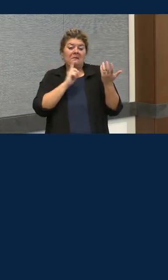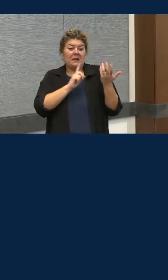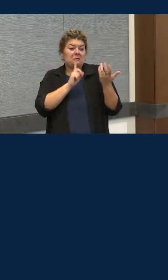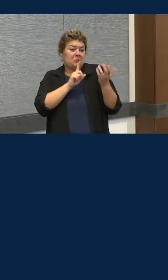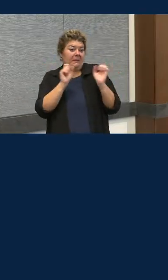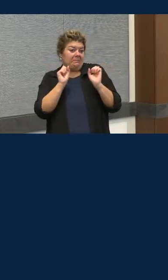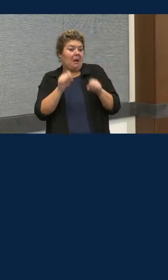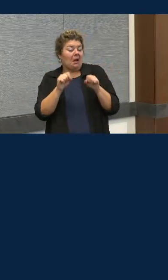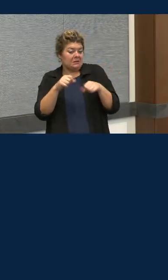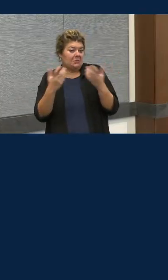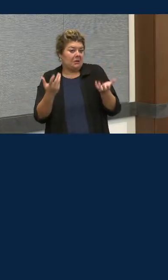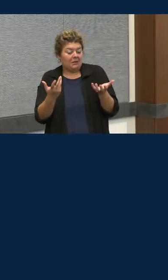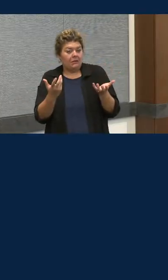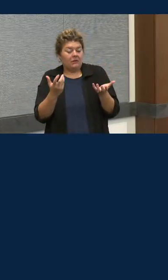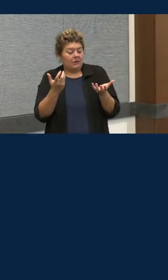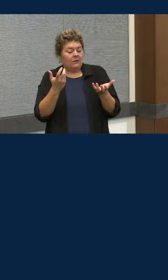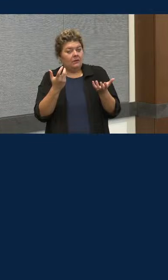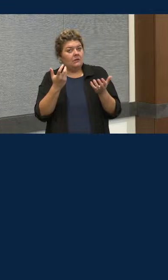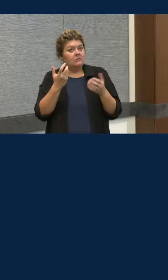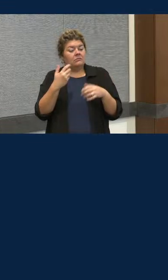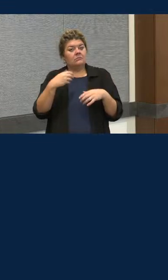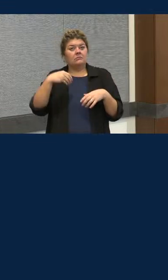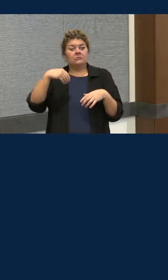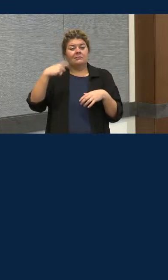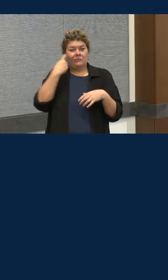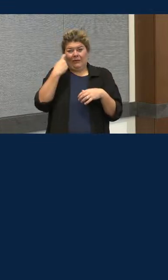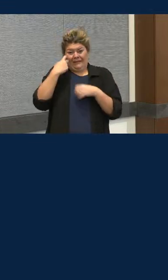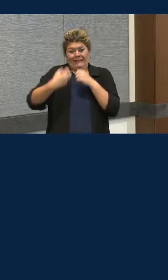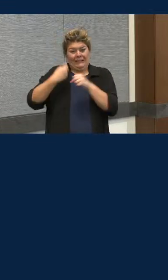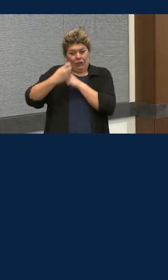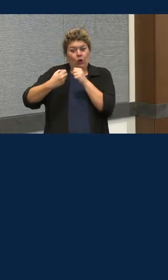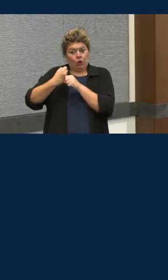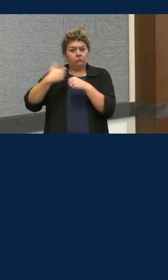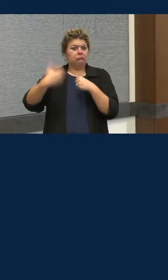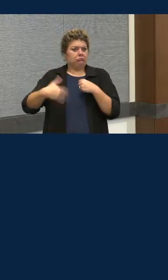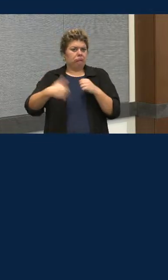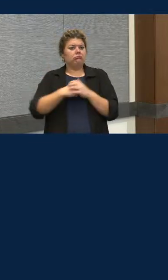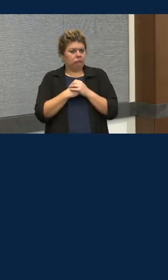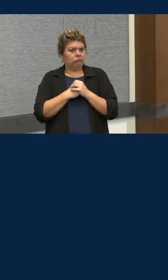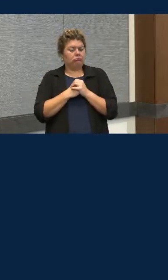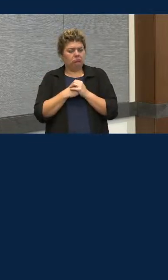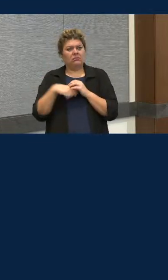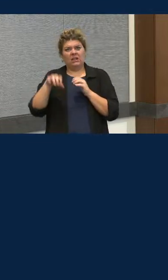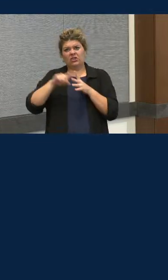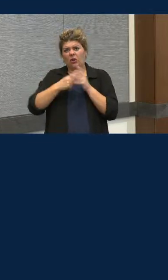possible that especially in these years. Starting in the